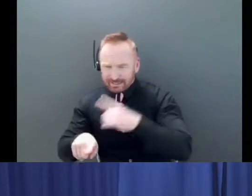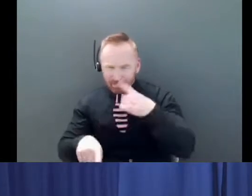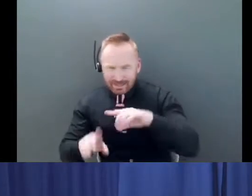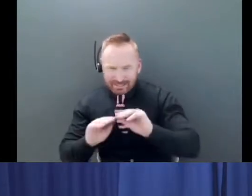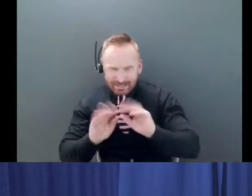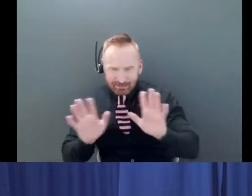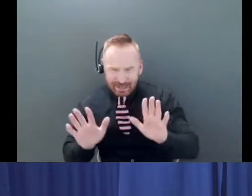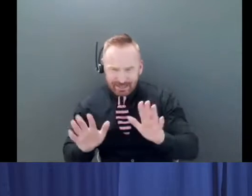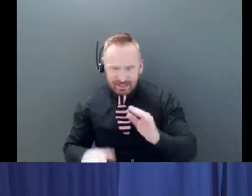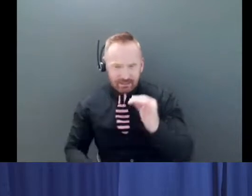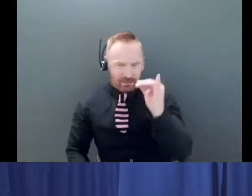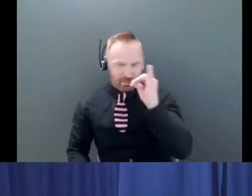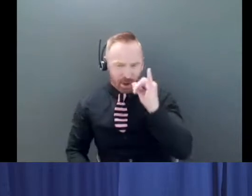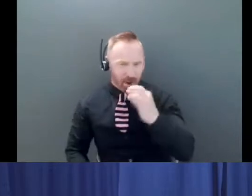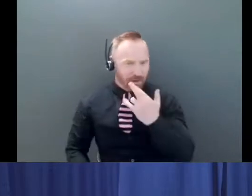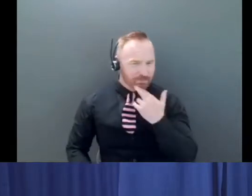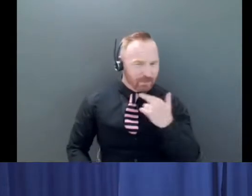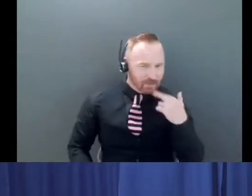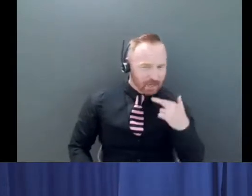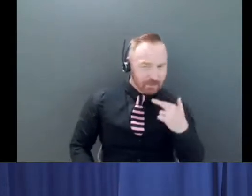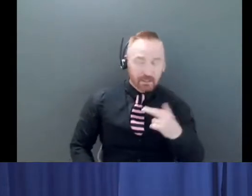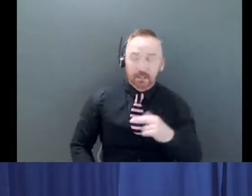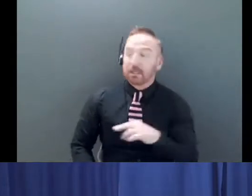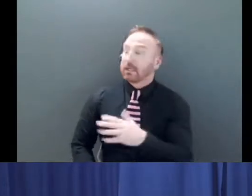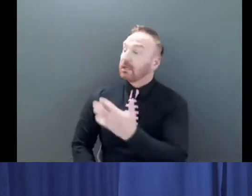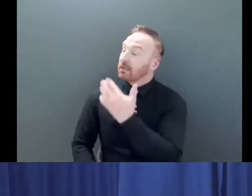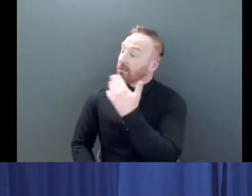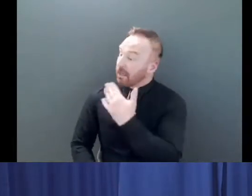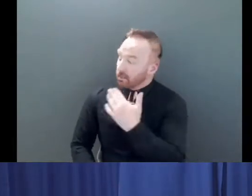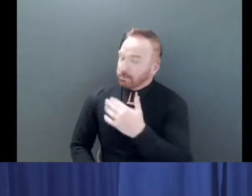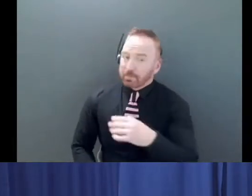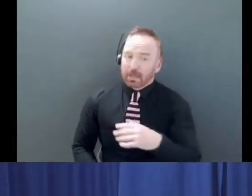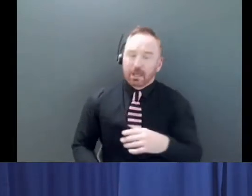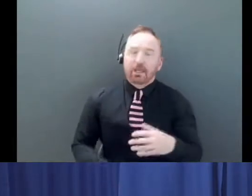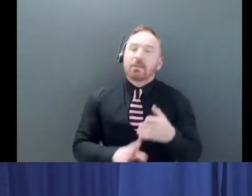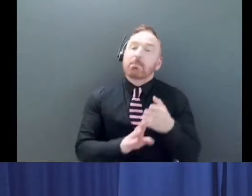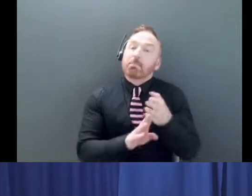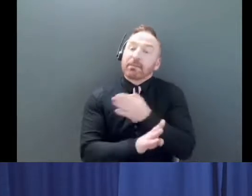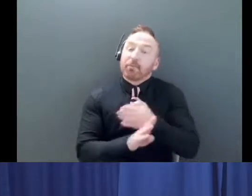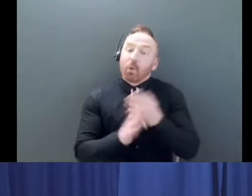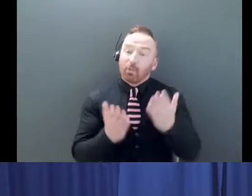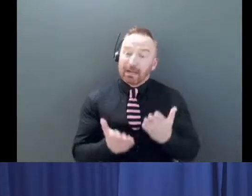There was a previous recommendation that there must be 2 meters spacing at bar counters.